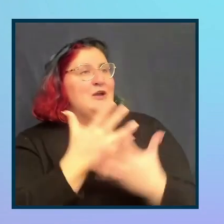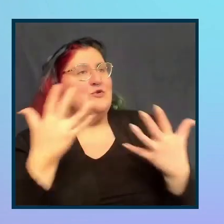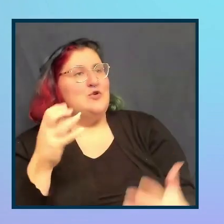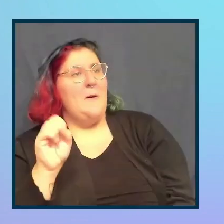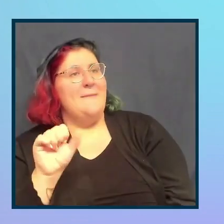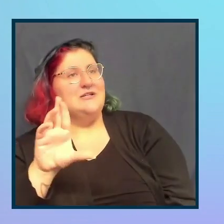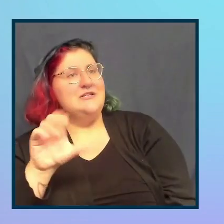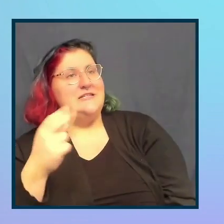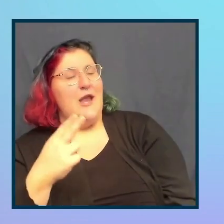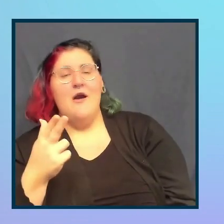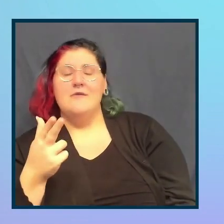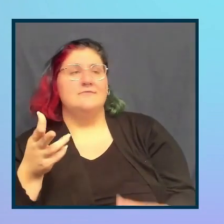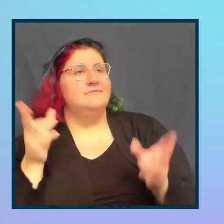Thanks everybody for joining us.